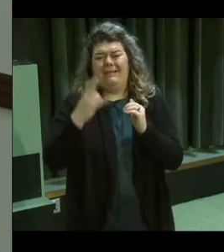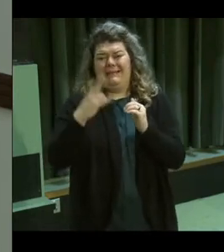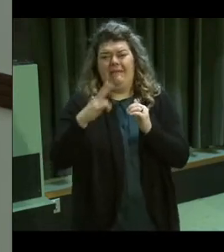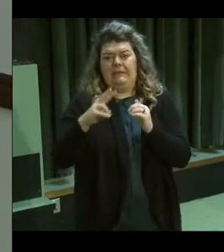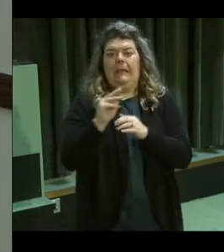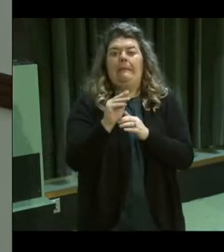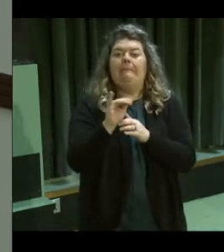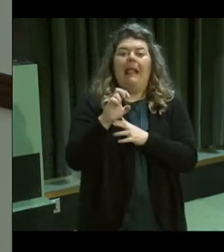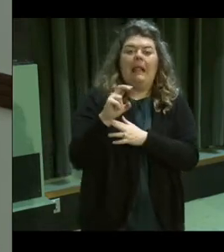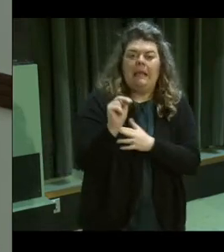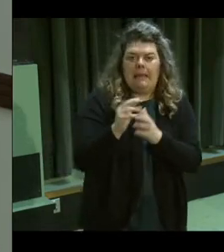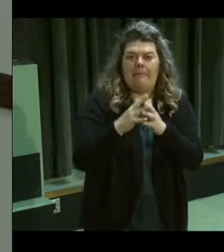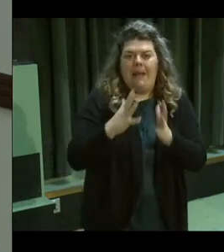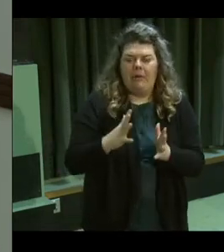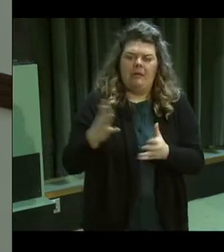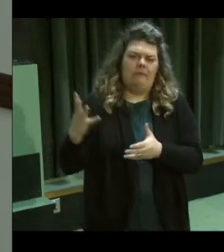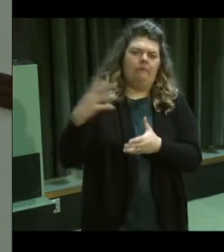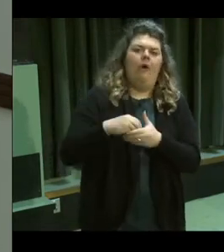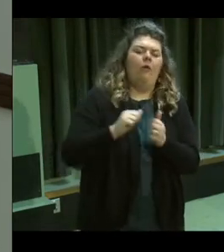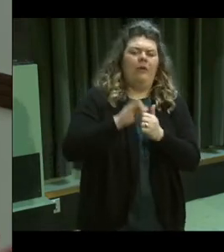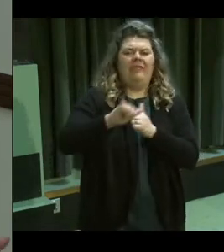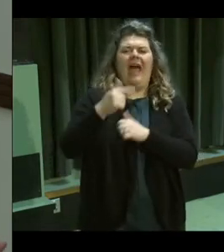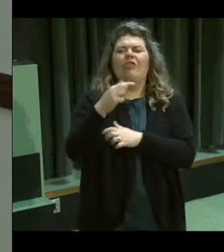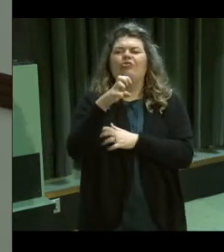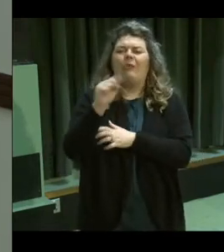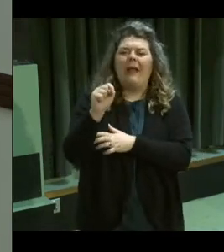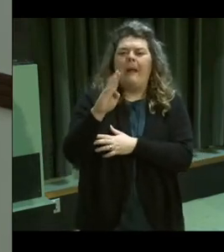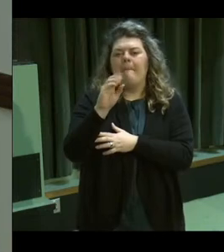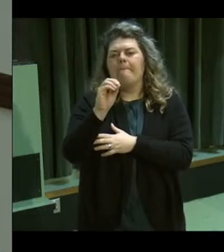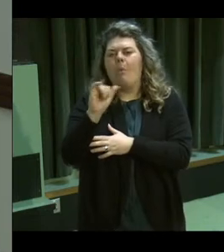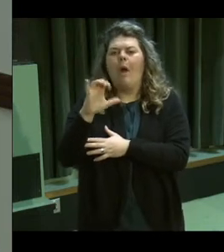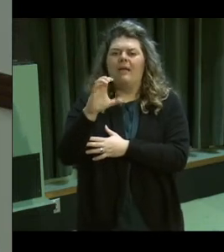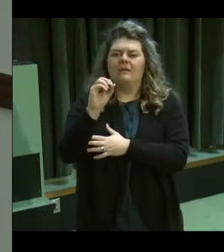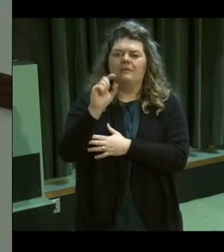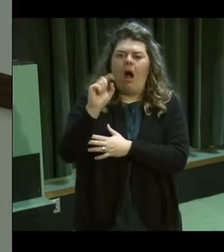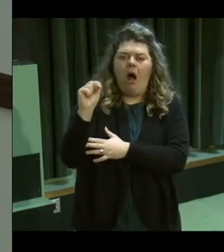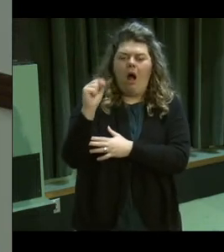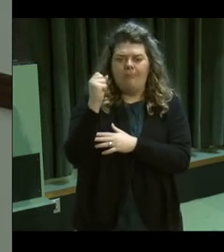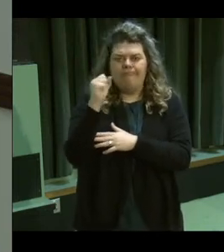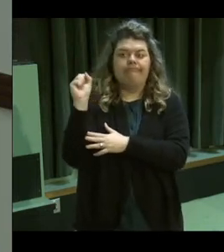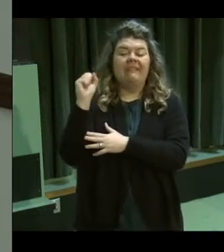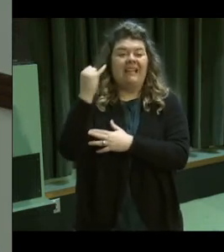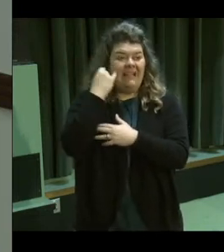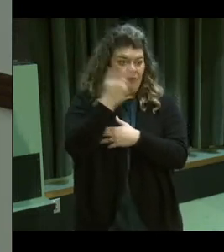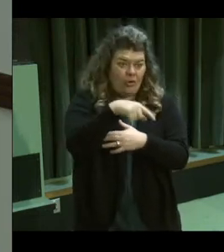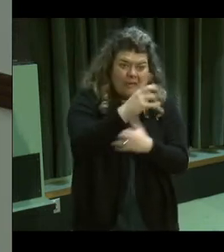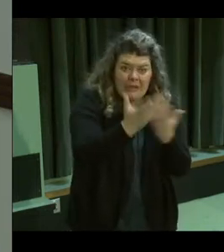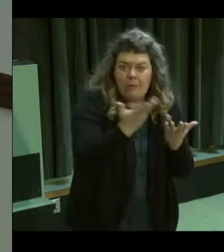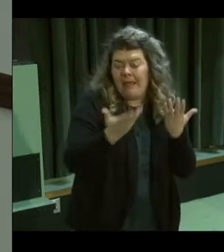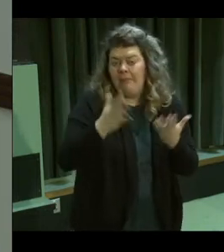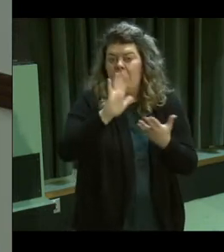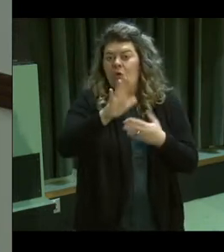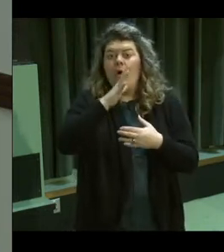Americans were participating in the Great Boycott. And for those